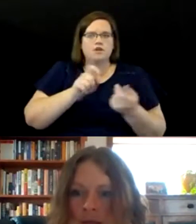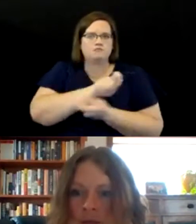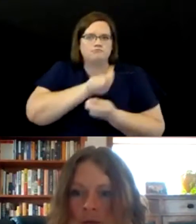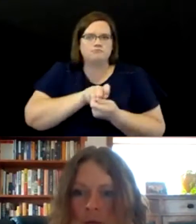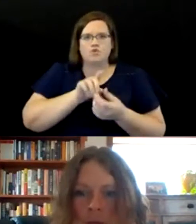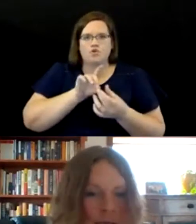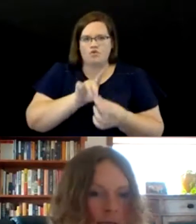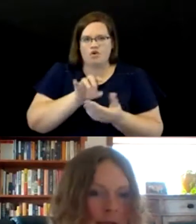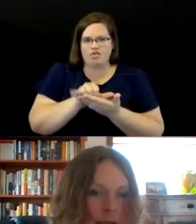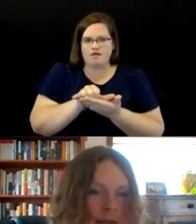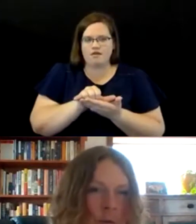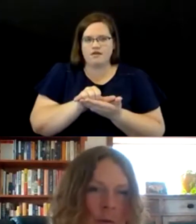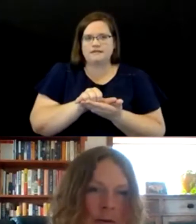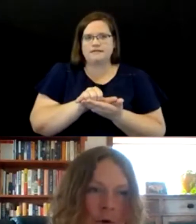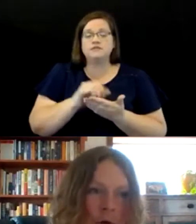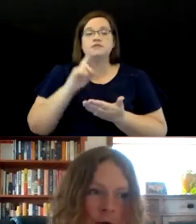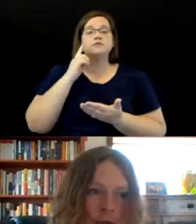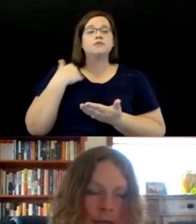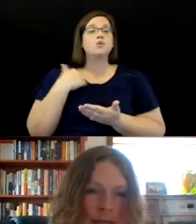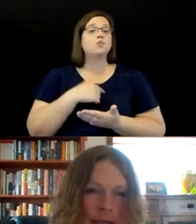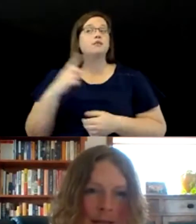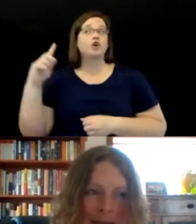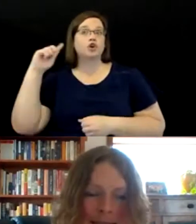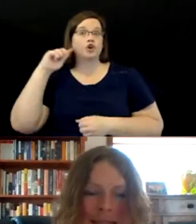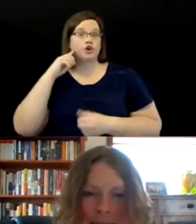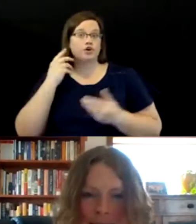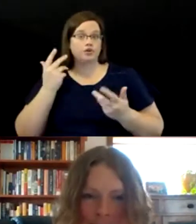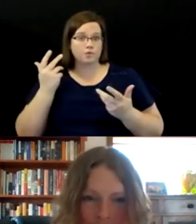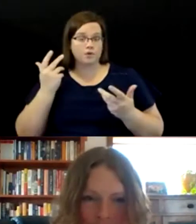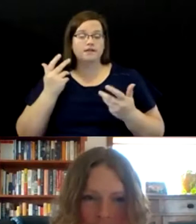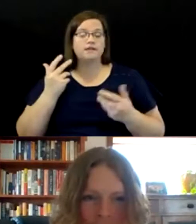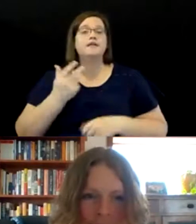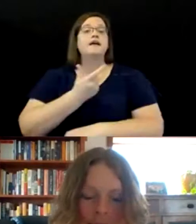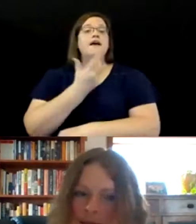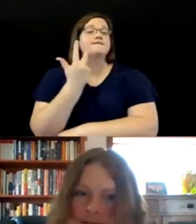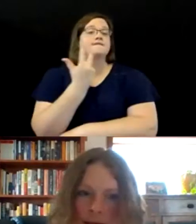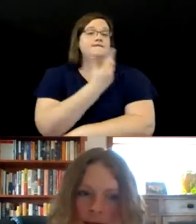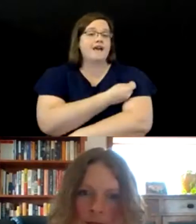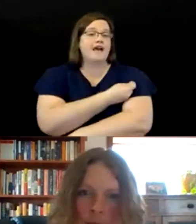So I think what we have heard is that vaccine hesitancy is not so much